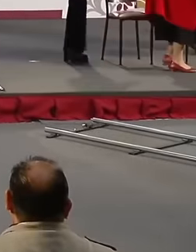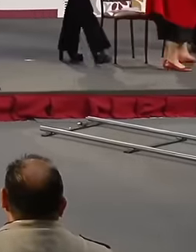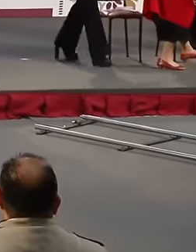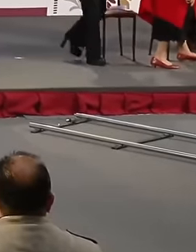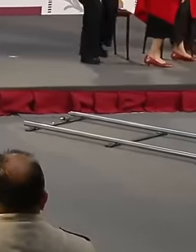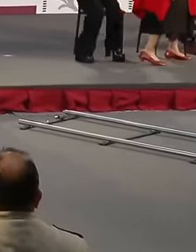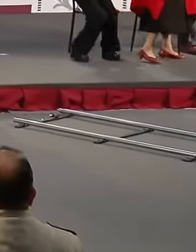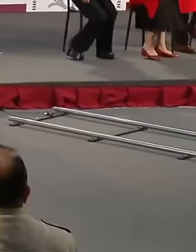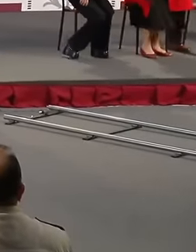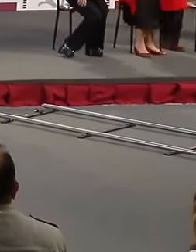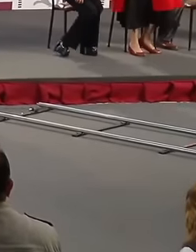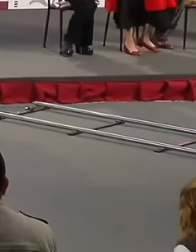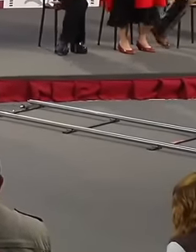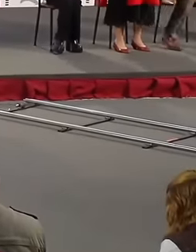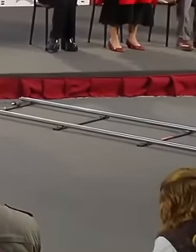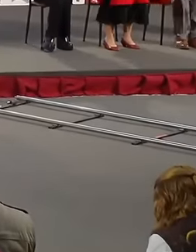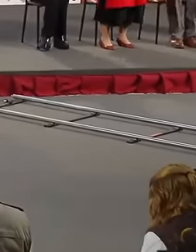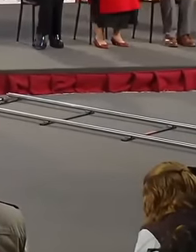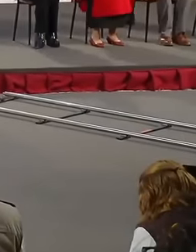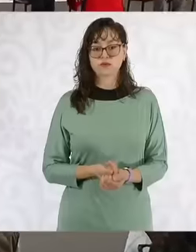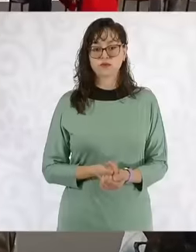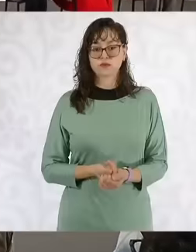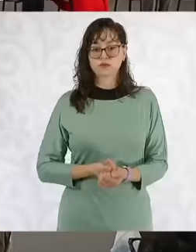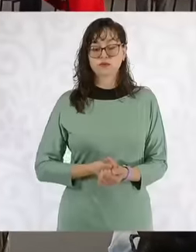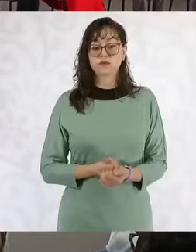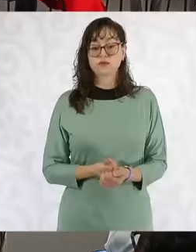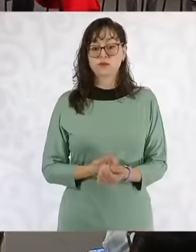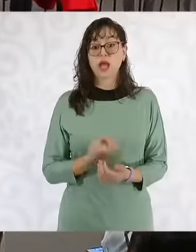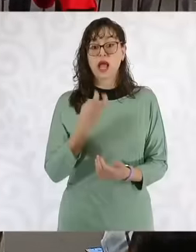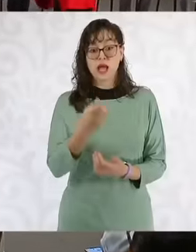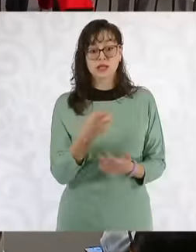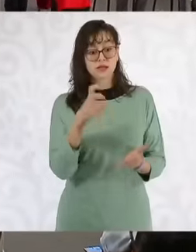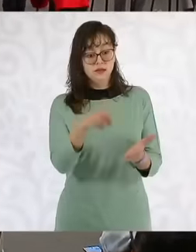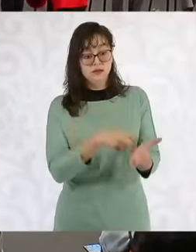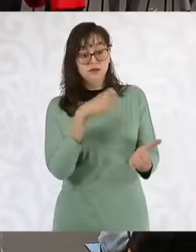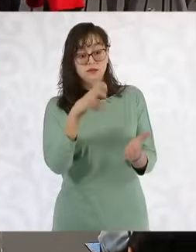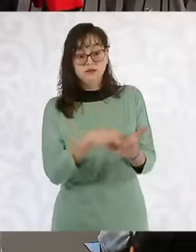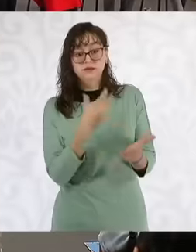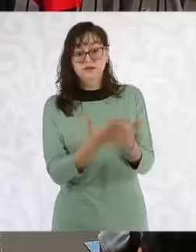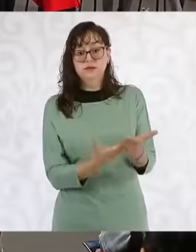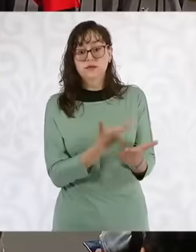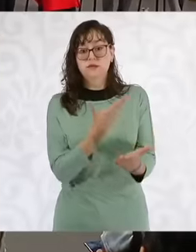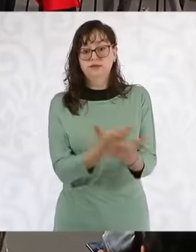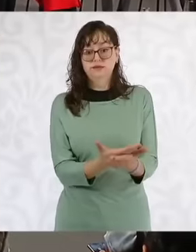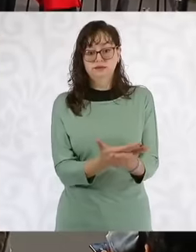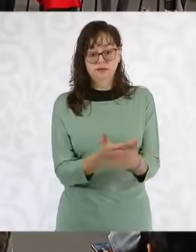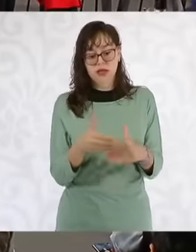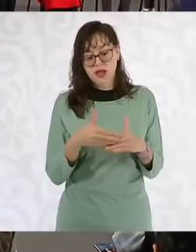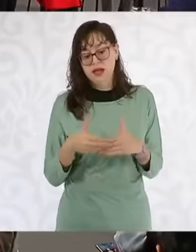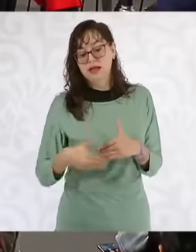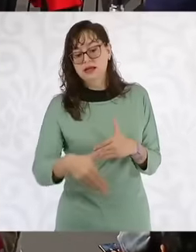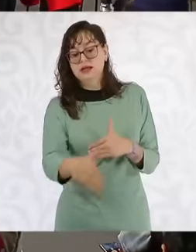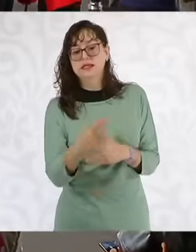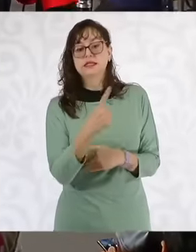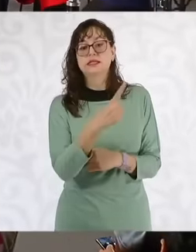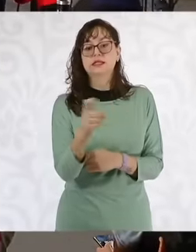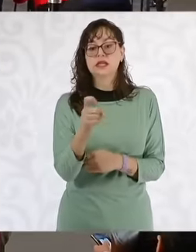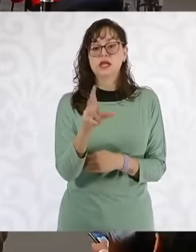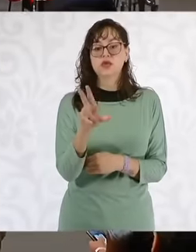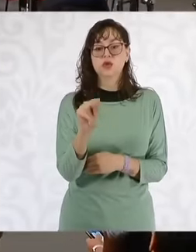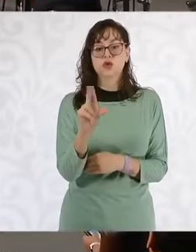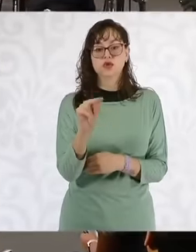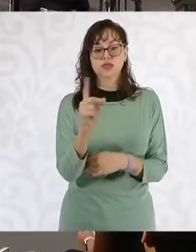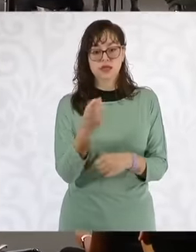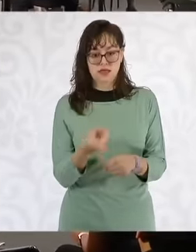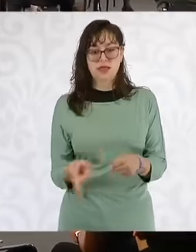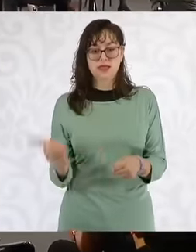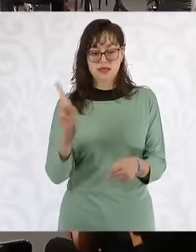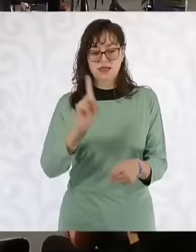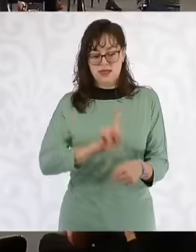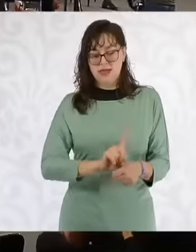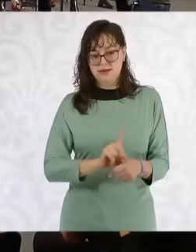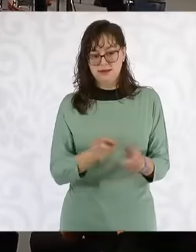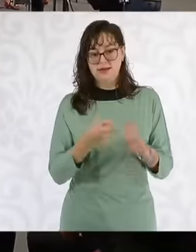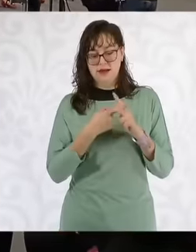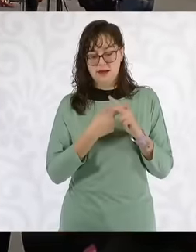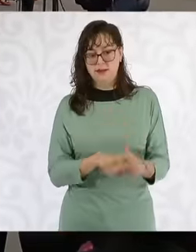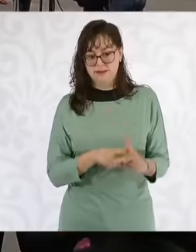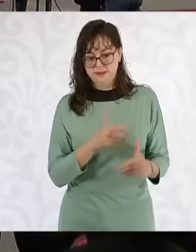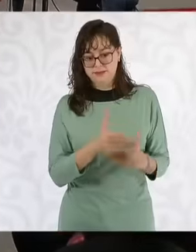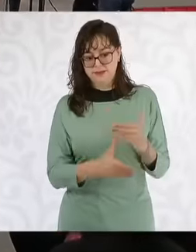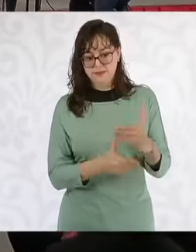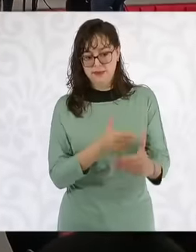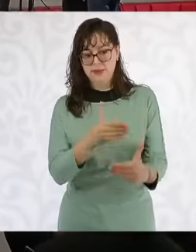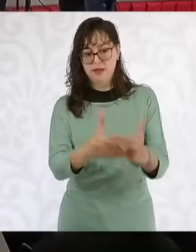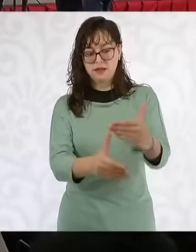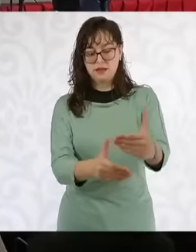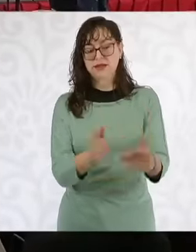These reforms eh propose They are 180 days true in the case particularly of the energy companies